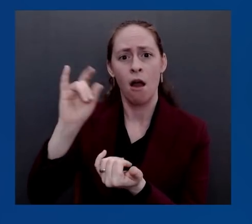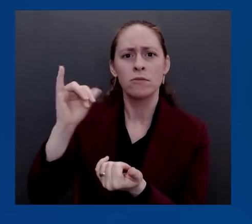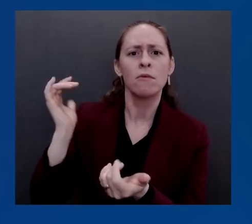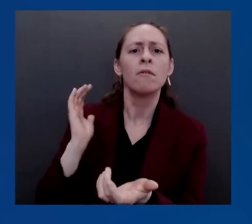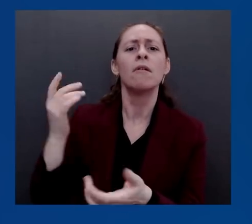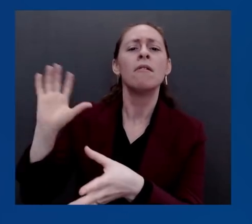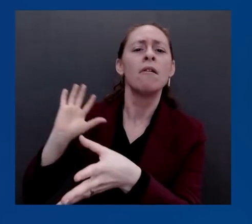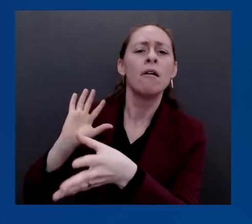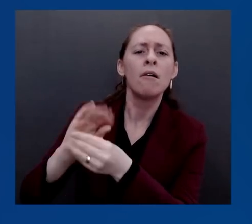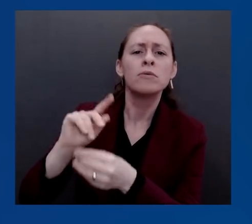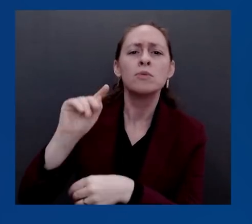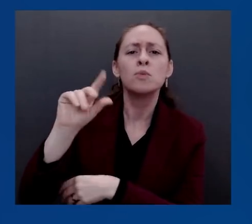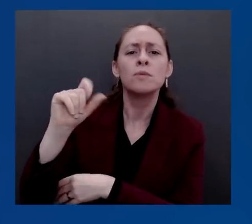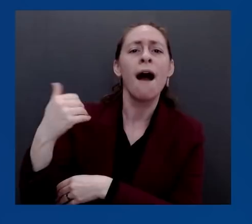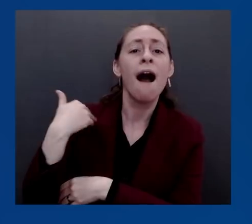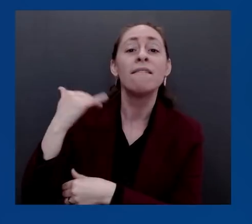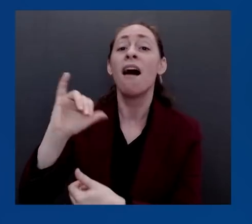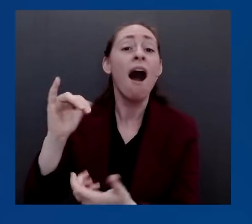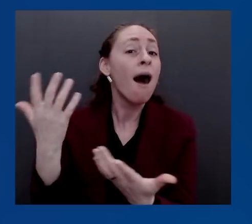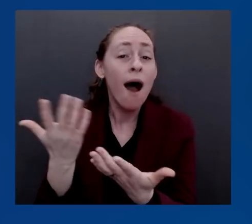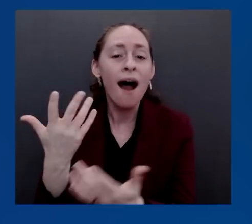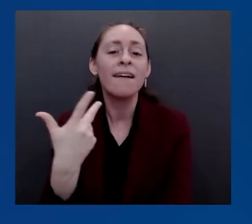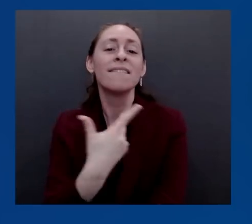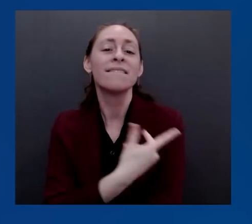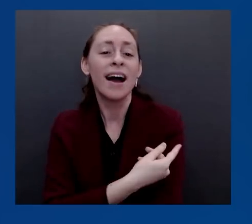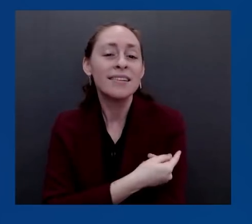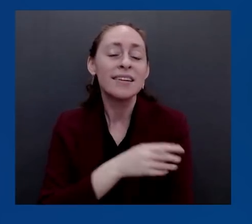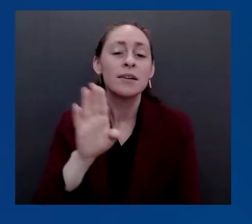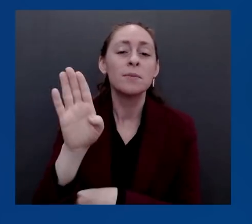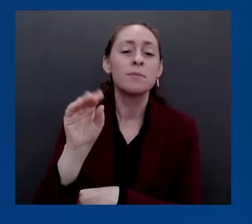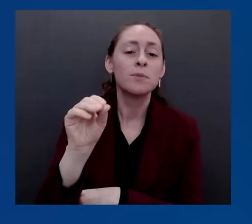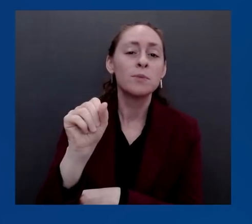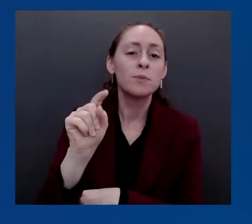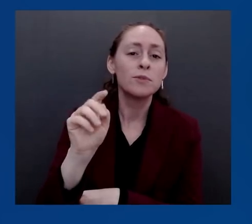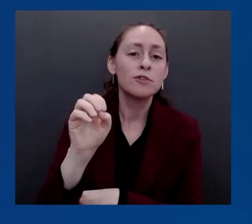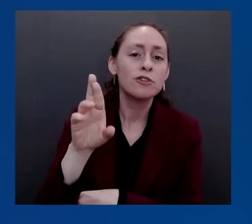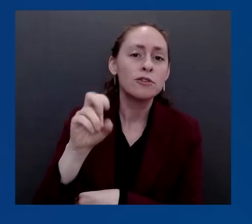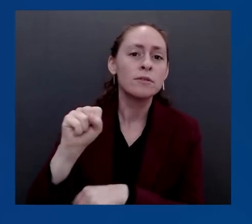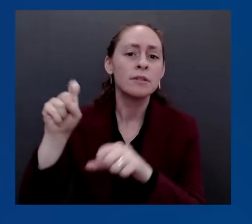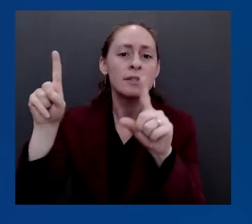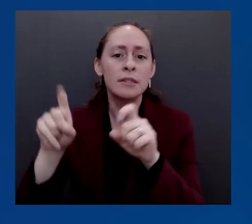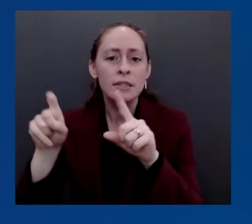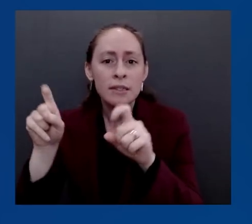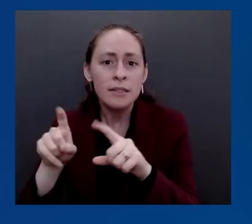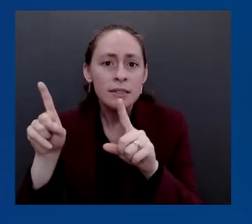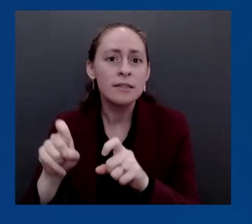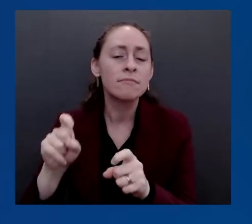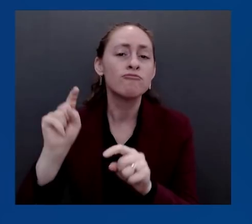and our latest understanding of the disease. As we consider future metrics, which will be updated soon,